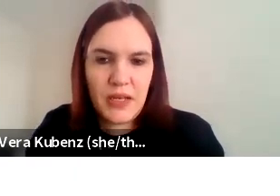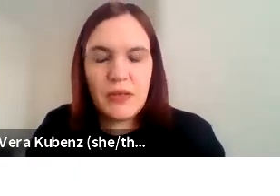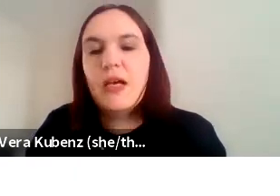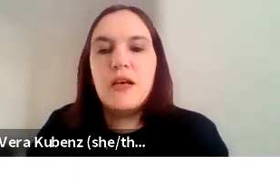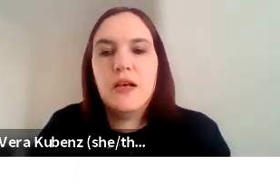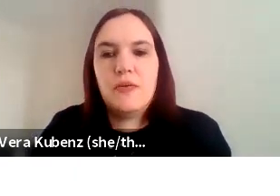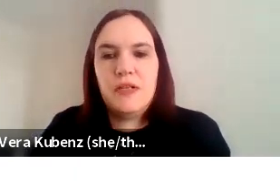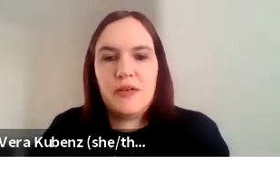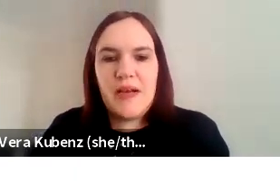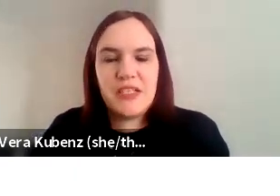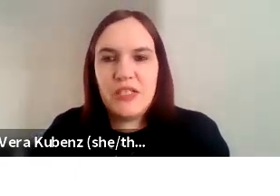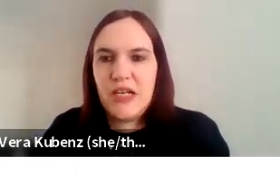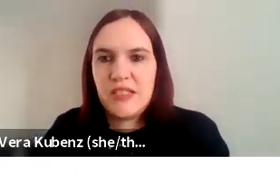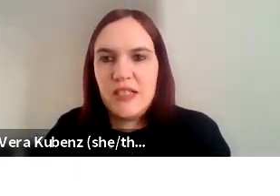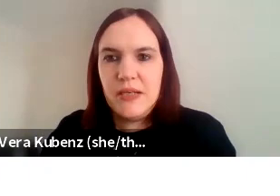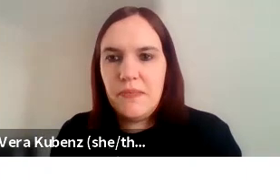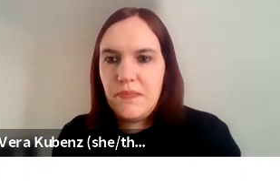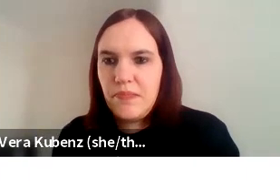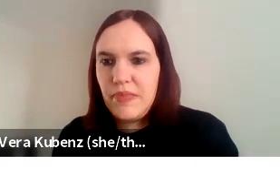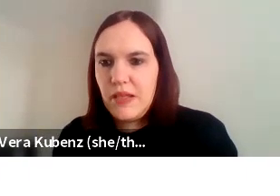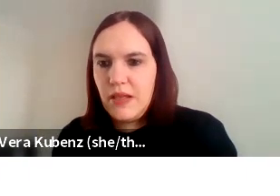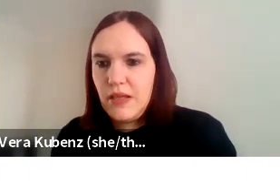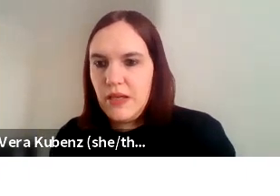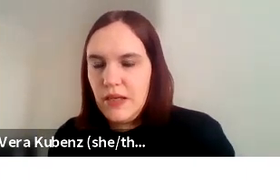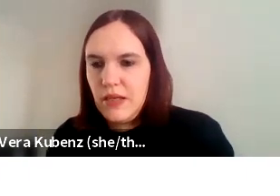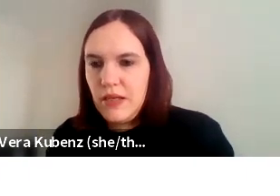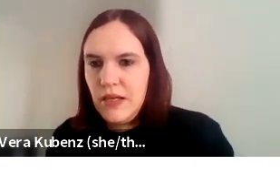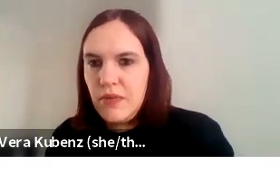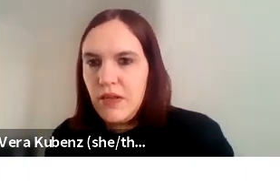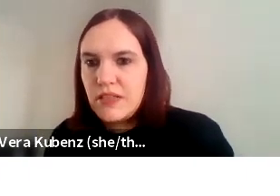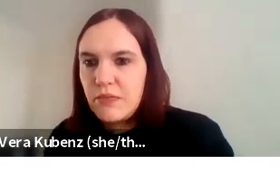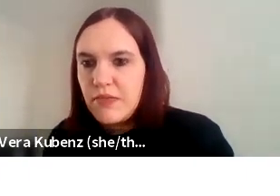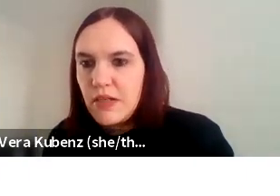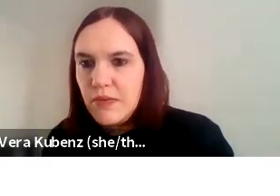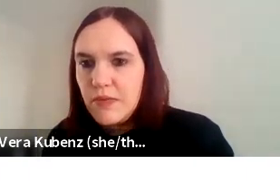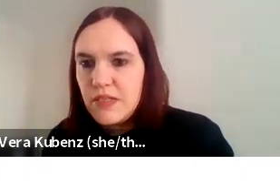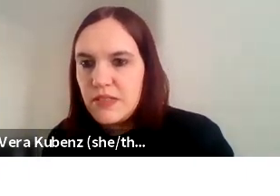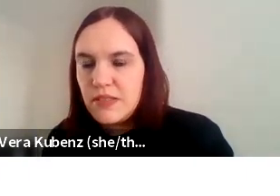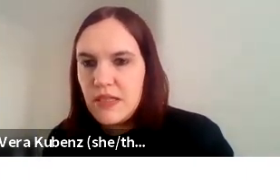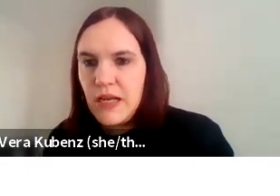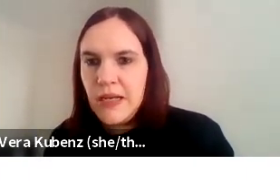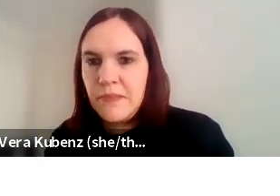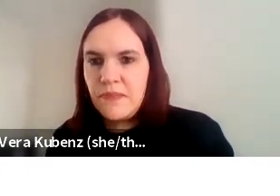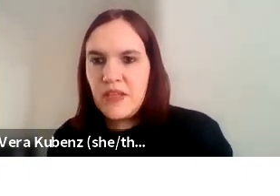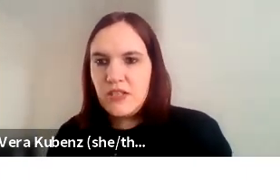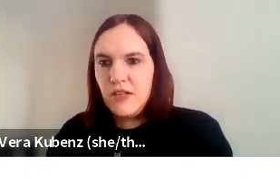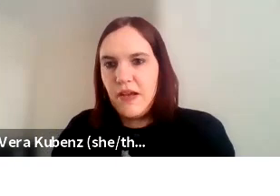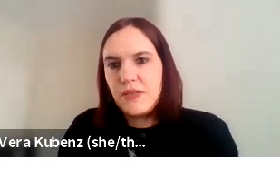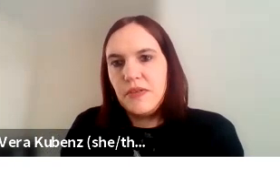and we'll do our best to answer them. Looks like we have a couple of questions. So the